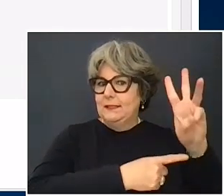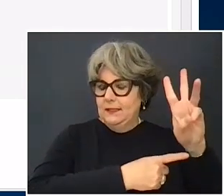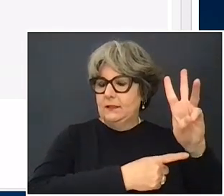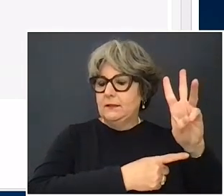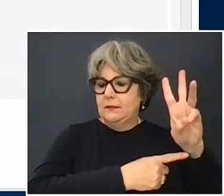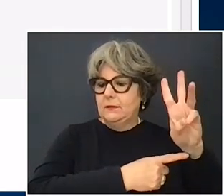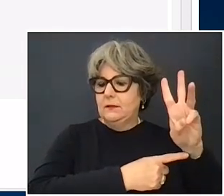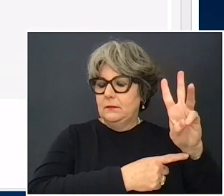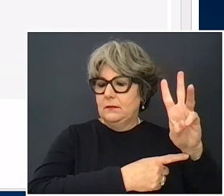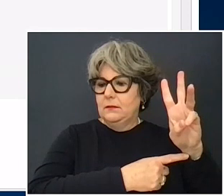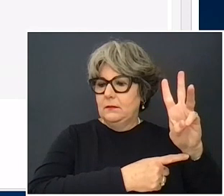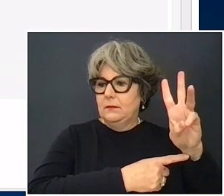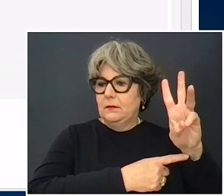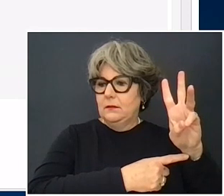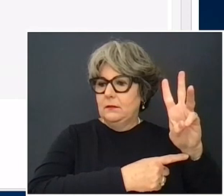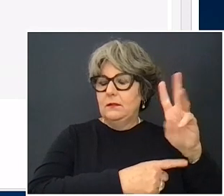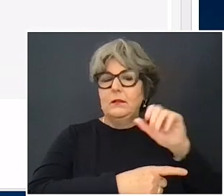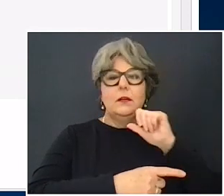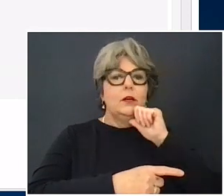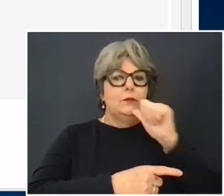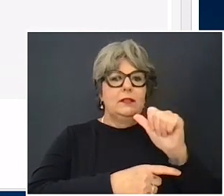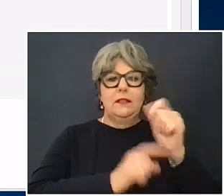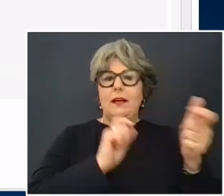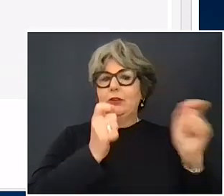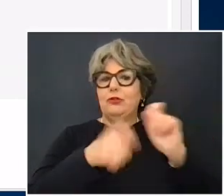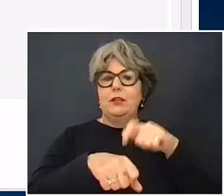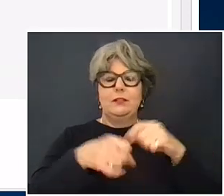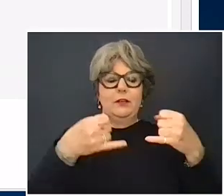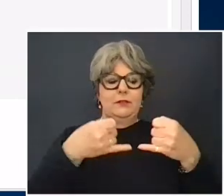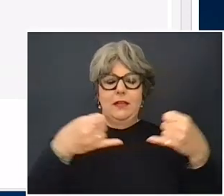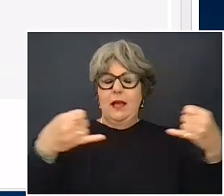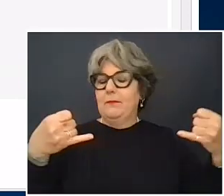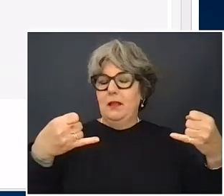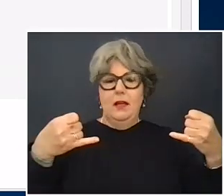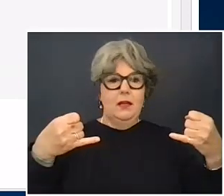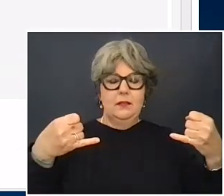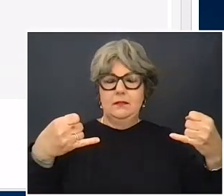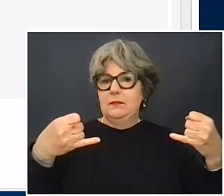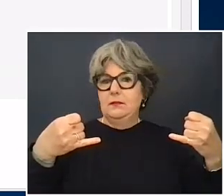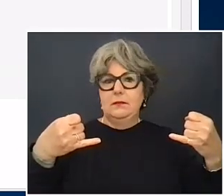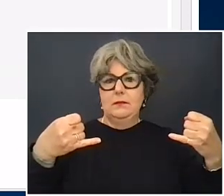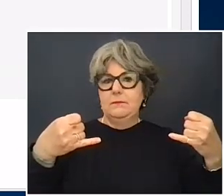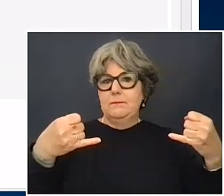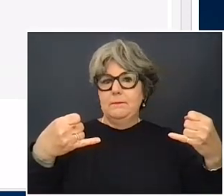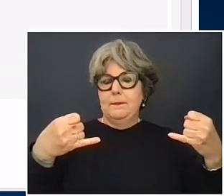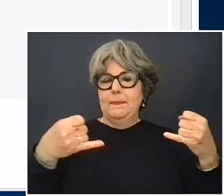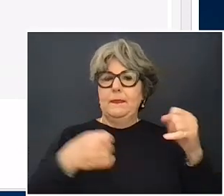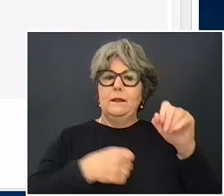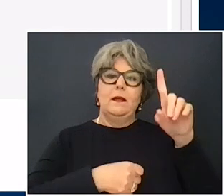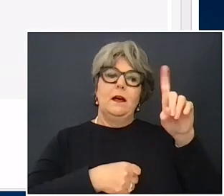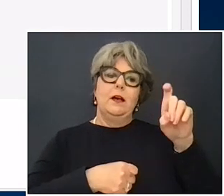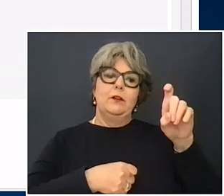did not expand their timelines to the, you know, to the 150% of the program, what we